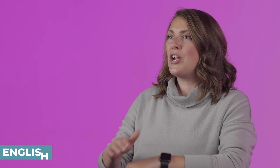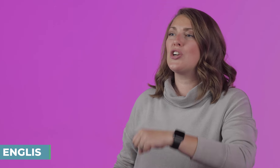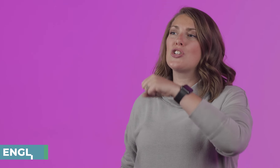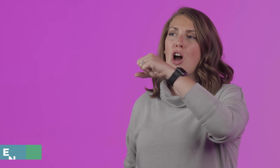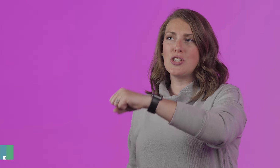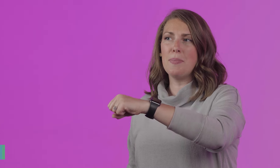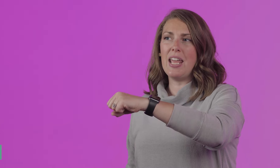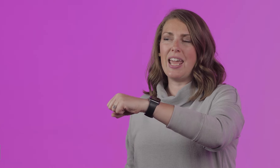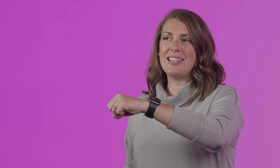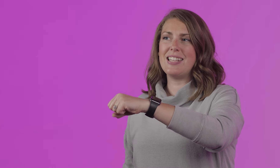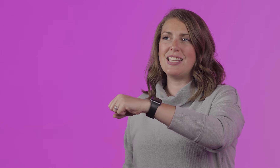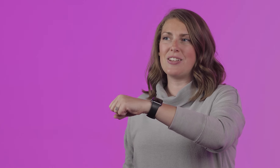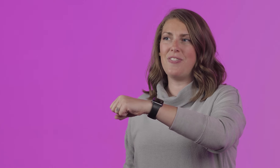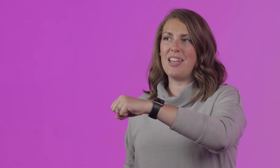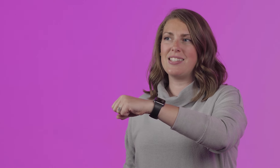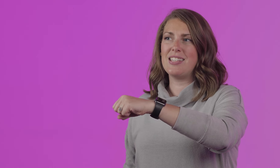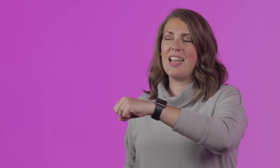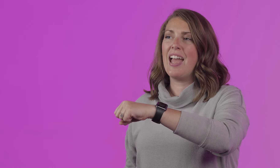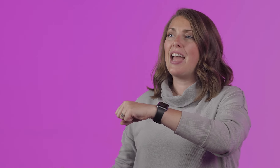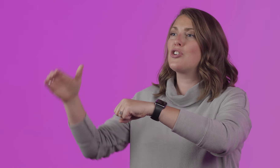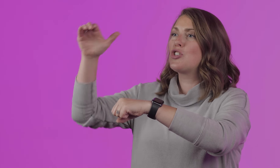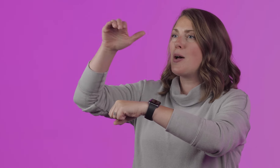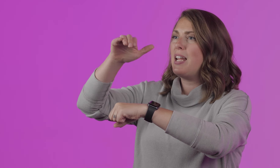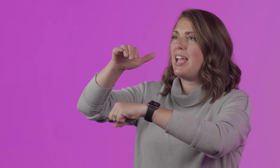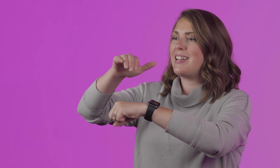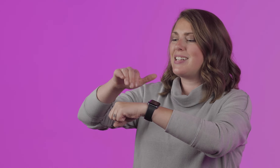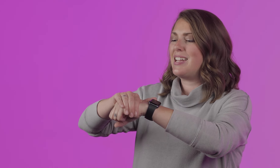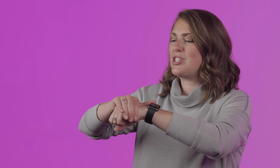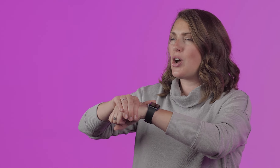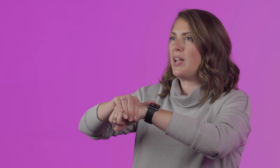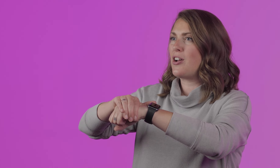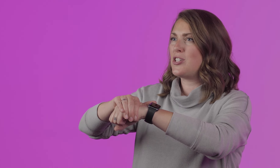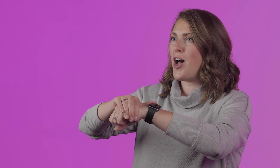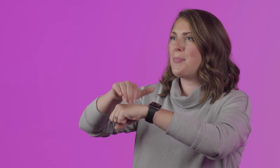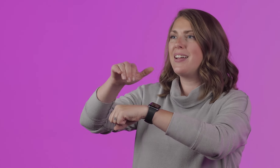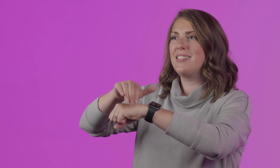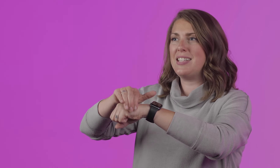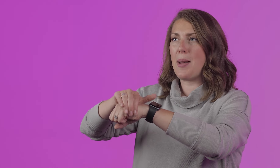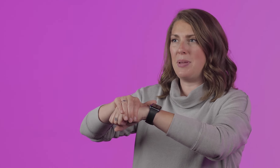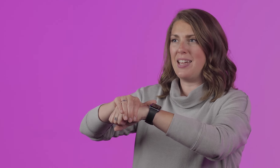Your non-dominant hand is a fist and your dominant hand is going on top tapping it.